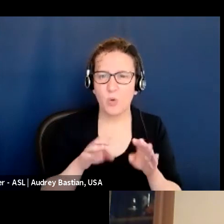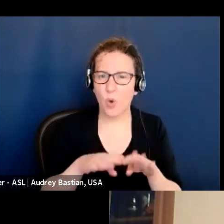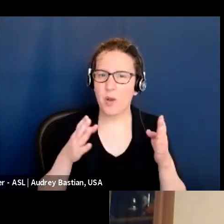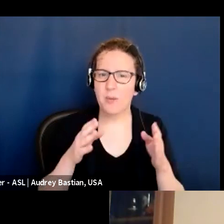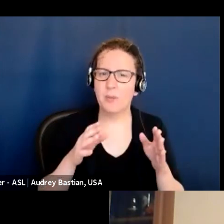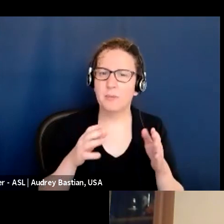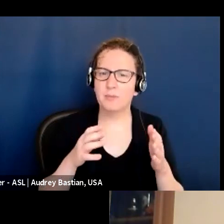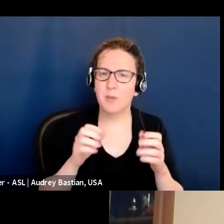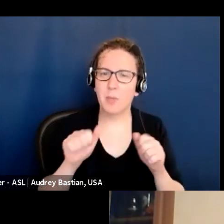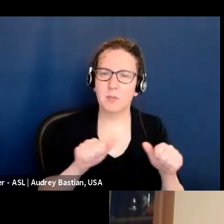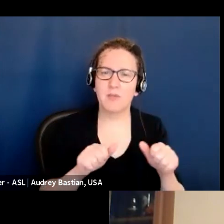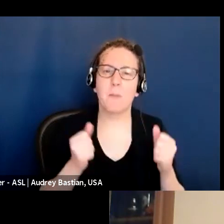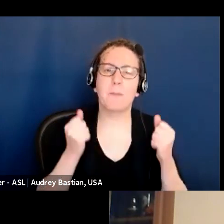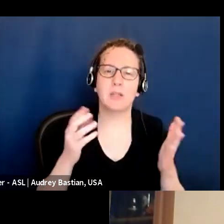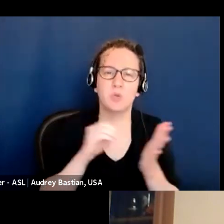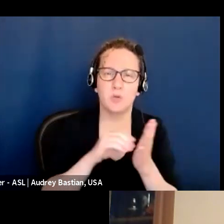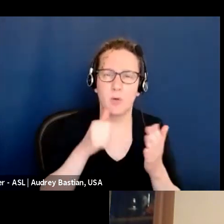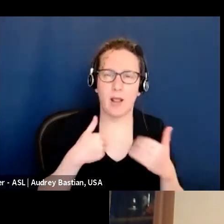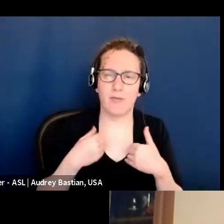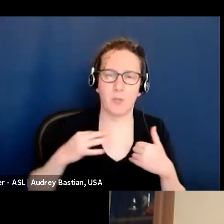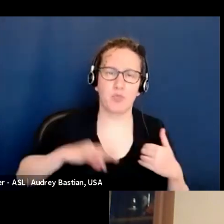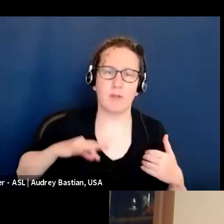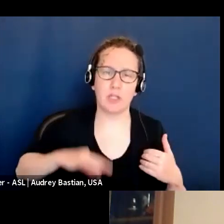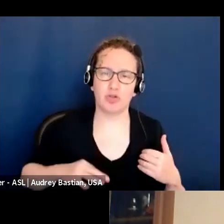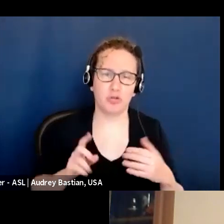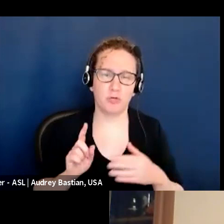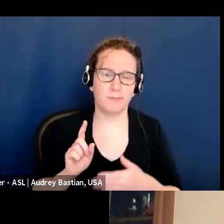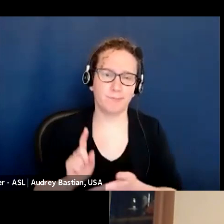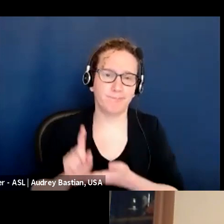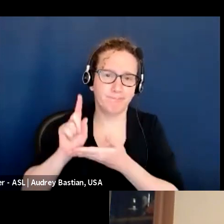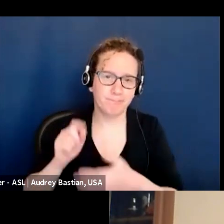foam students that don't have those privileges. >> JUSTIN HARFORD: Yeah. I appreciate that